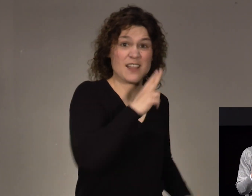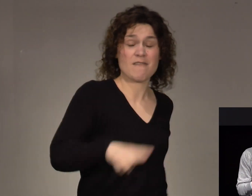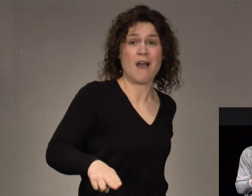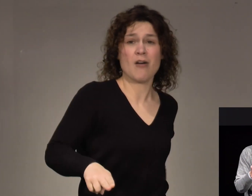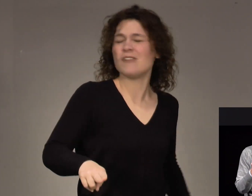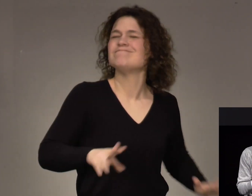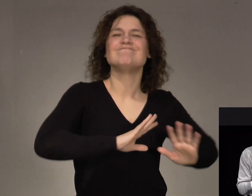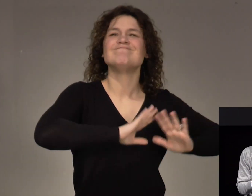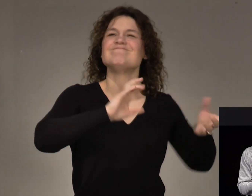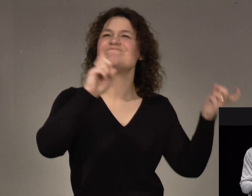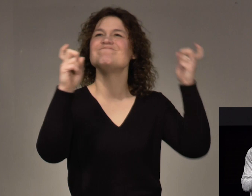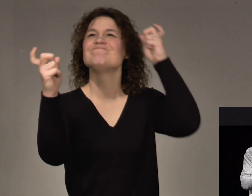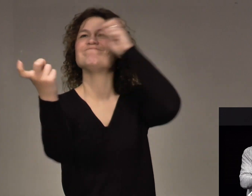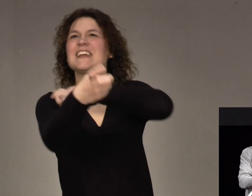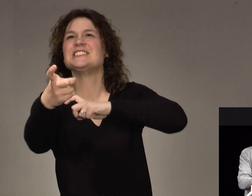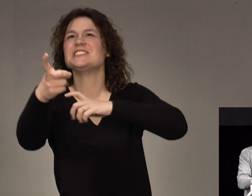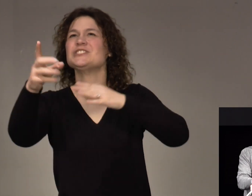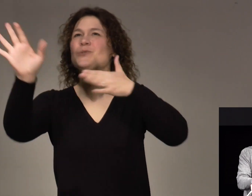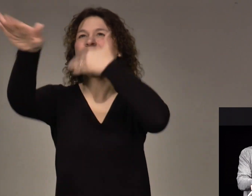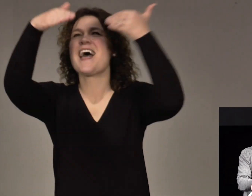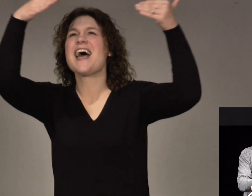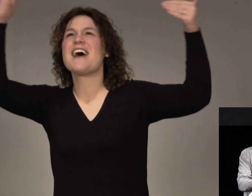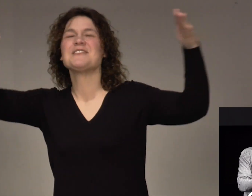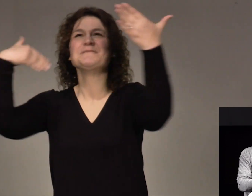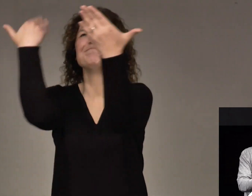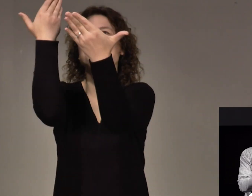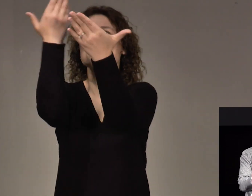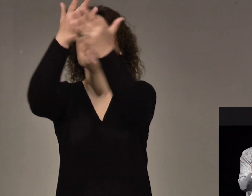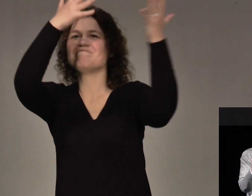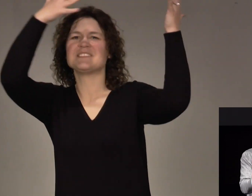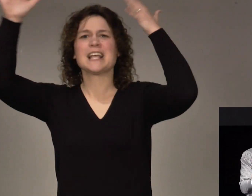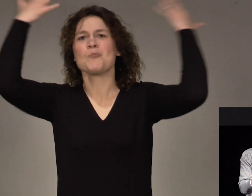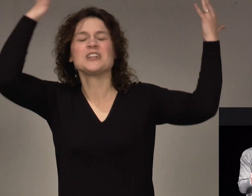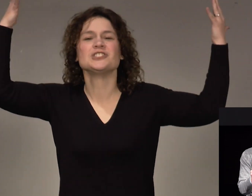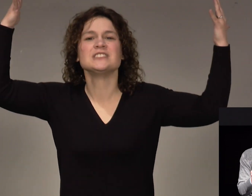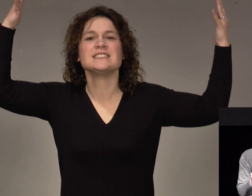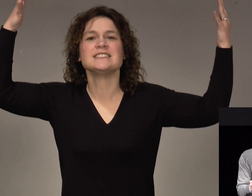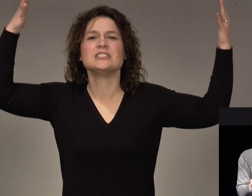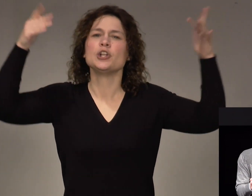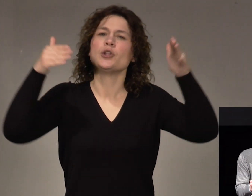heavenly homecoming. And through the Creed, through the content, the truth of